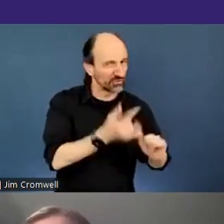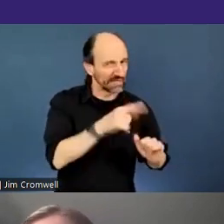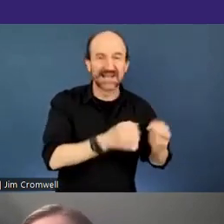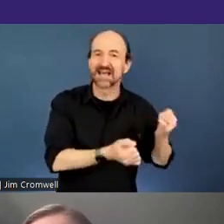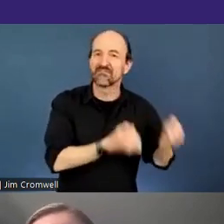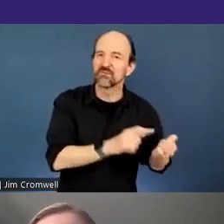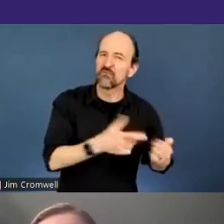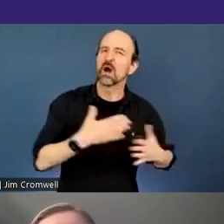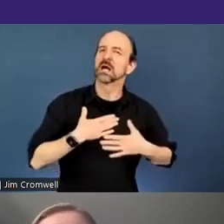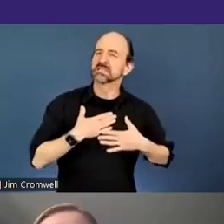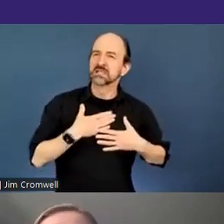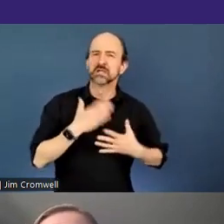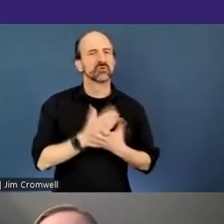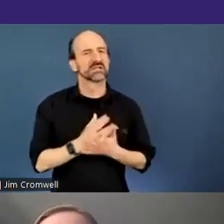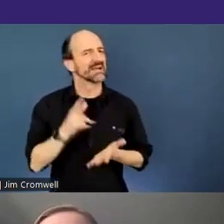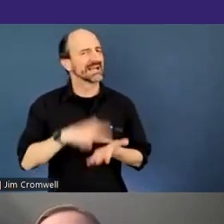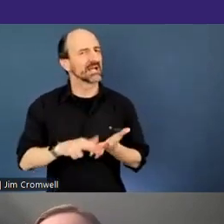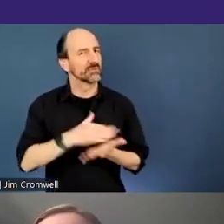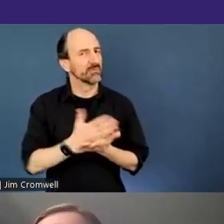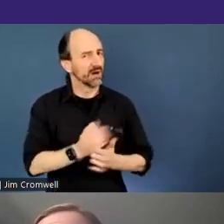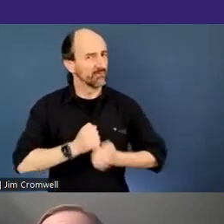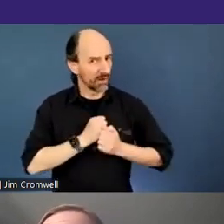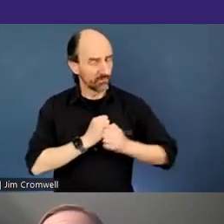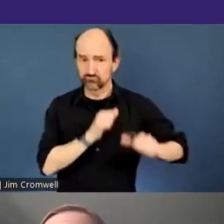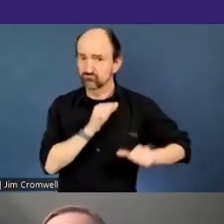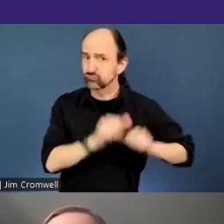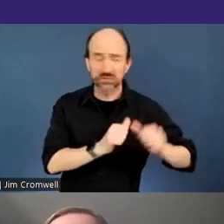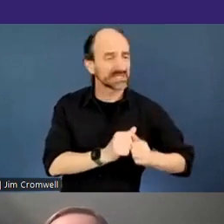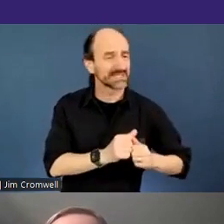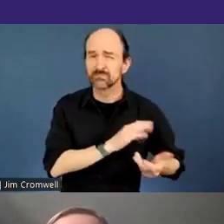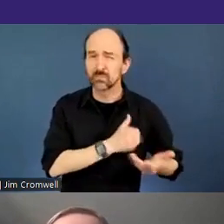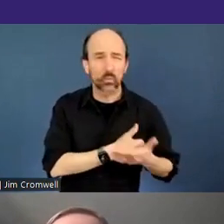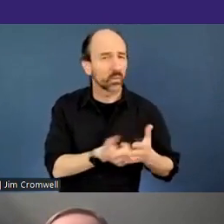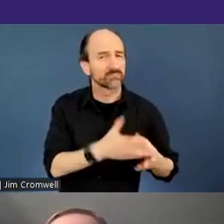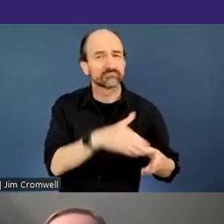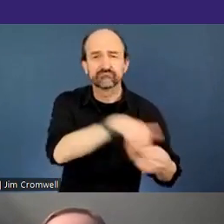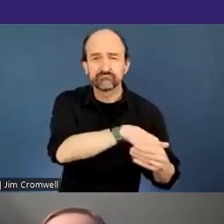part of our process and because of that we have also seen the